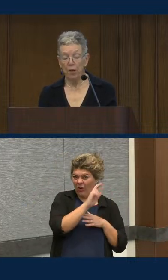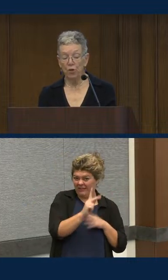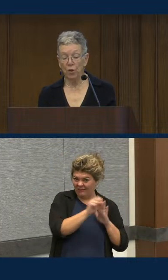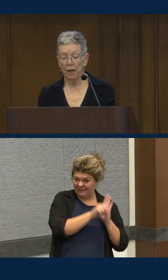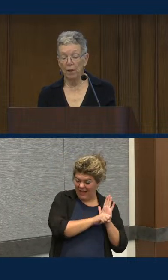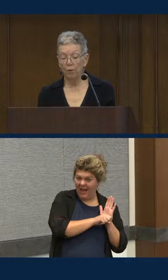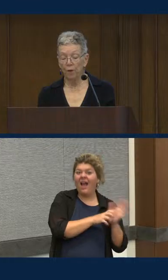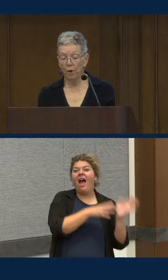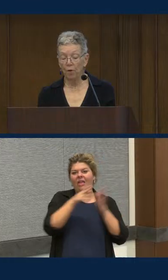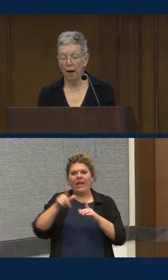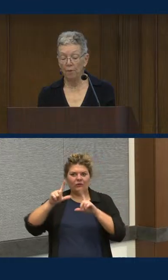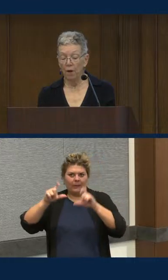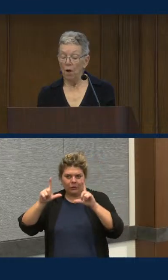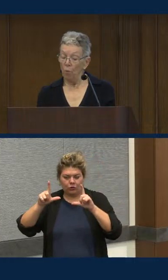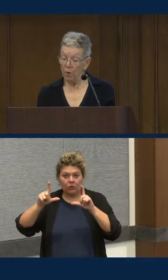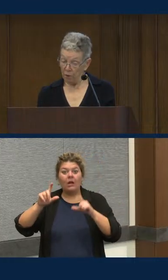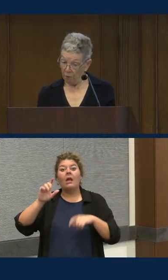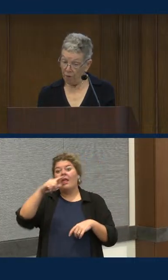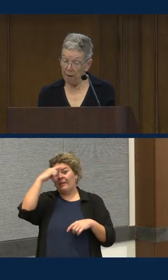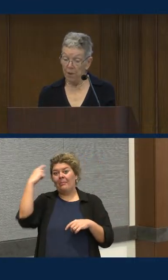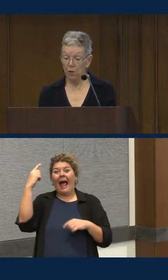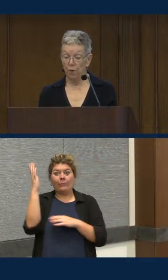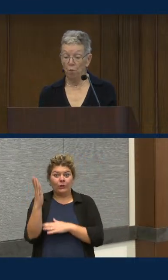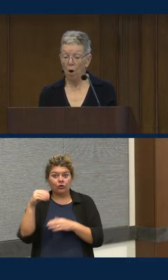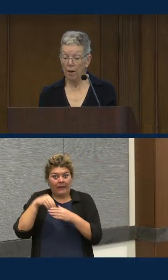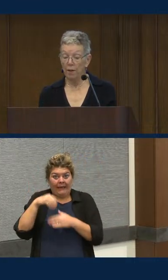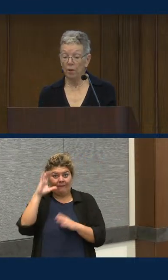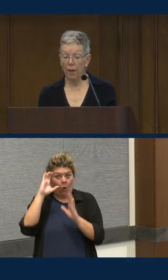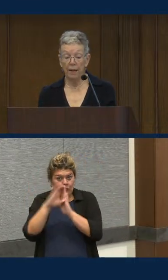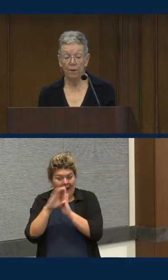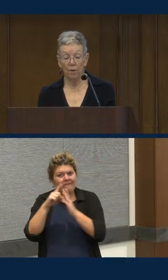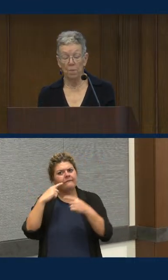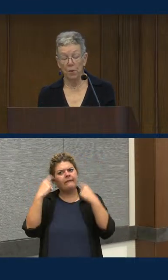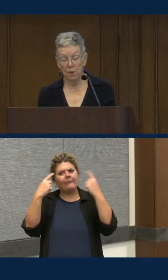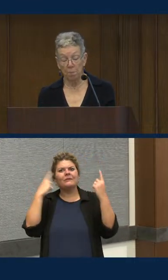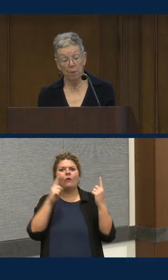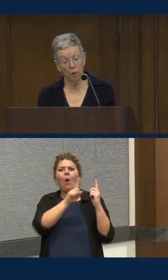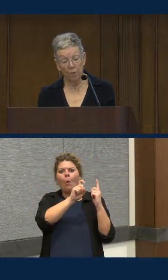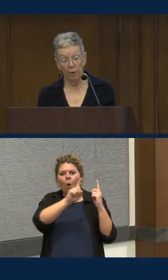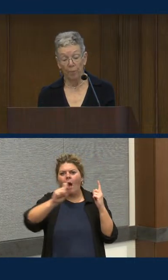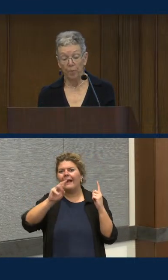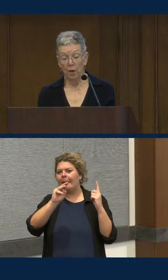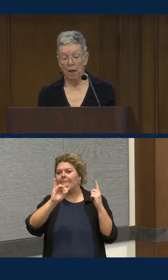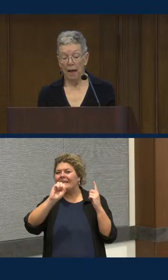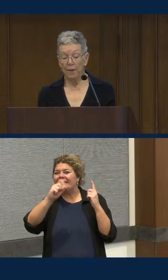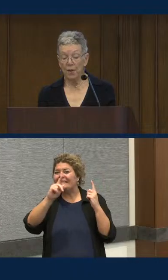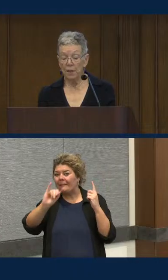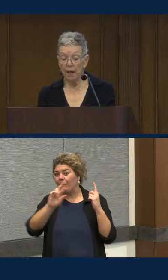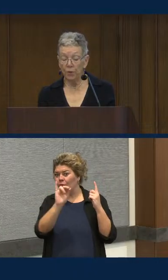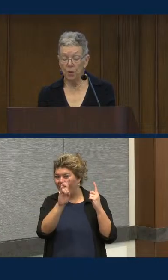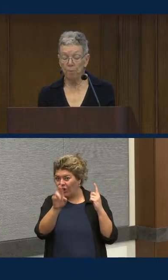photograph was famous for walking the length of the Mississippi River. As he knelt